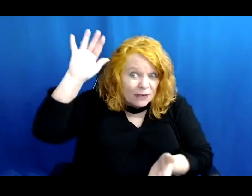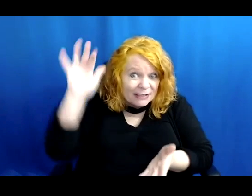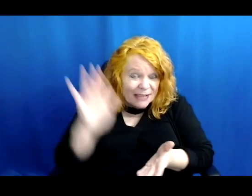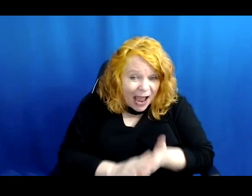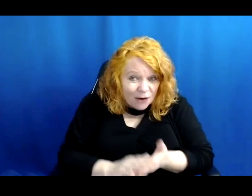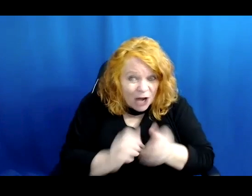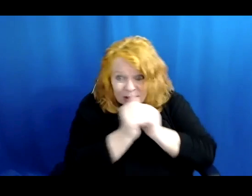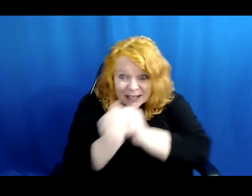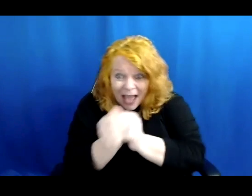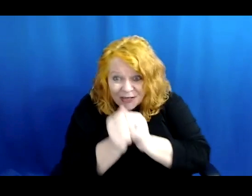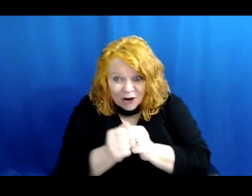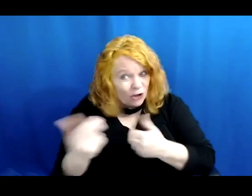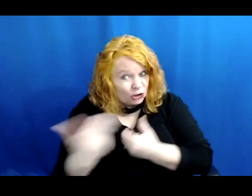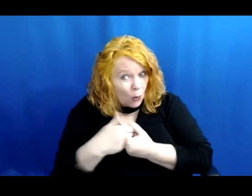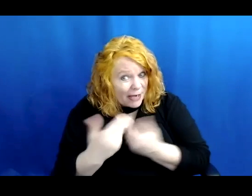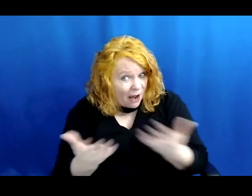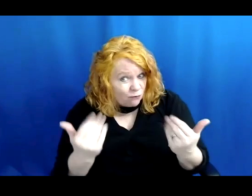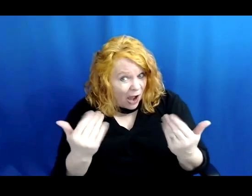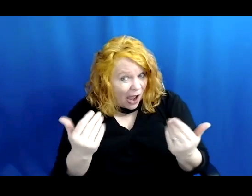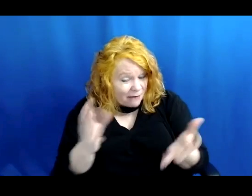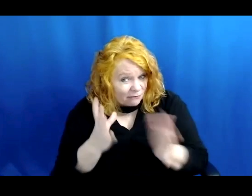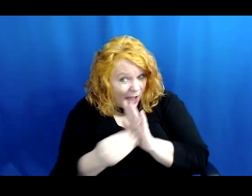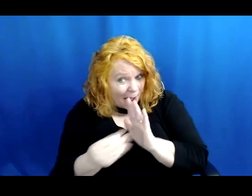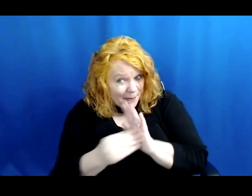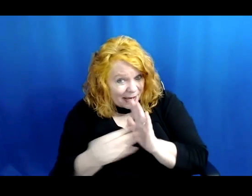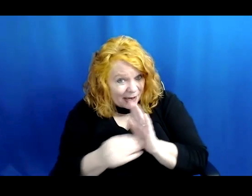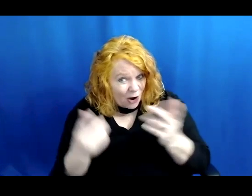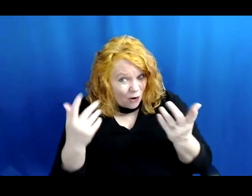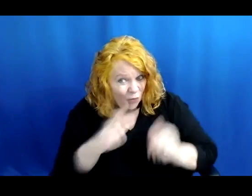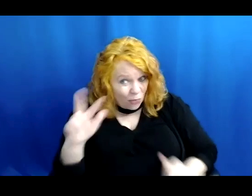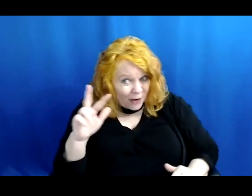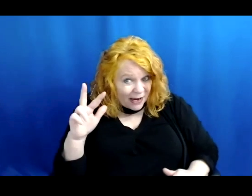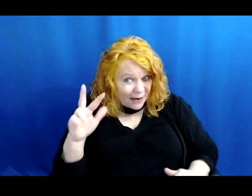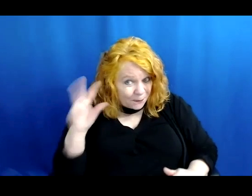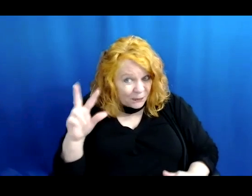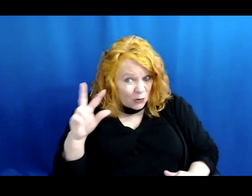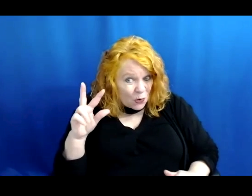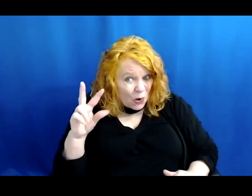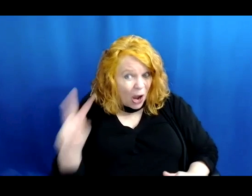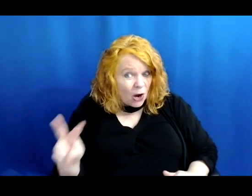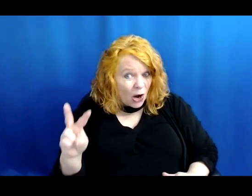Join in. Here we go. Three, two, one.